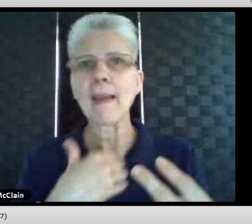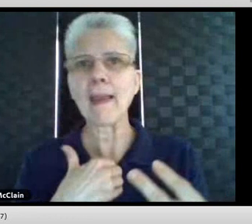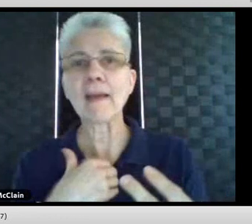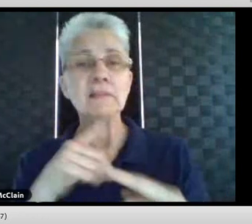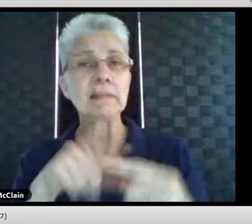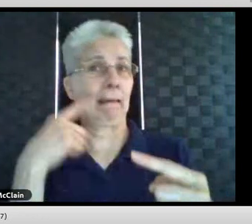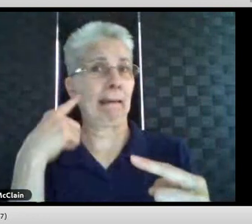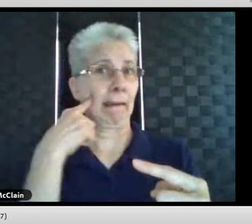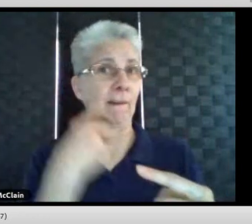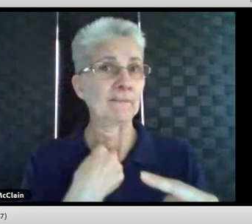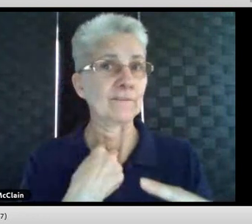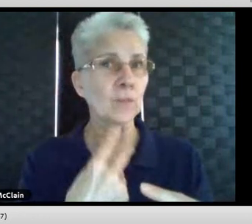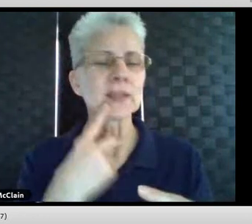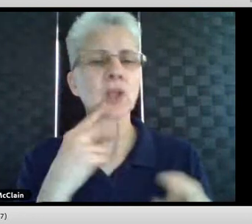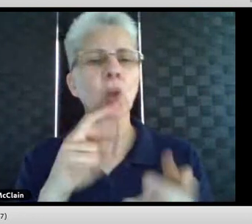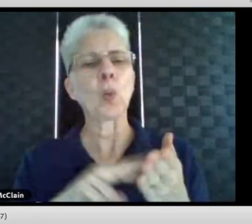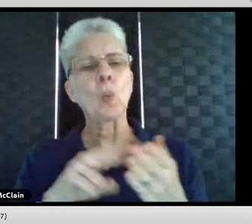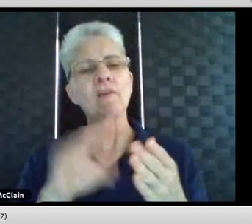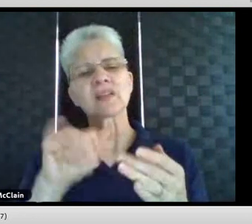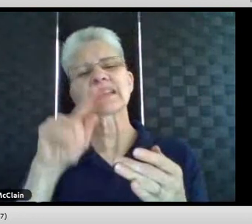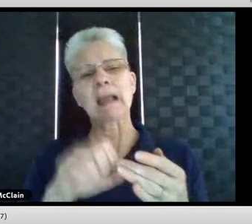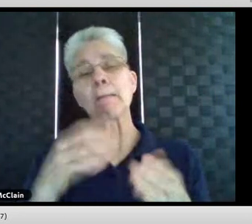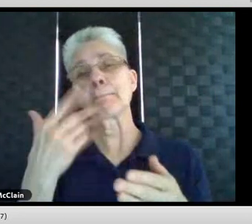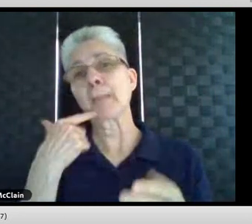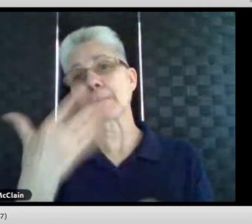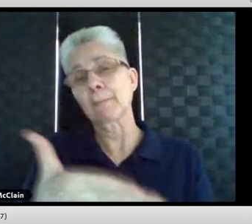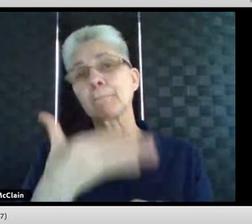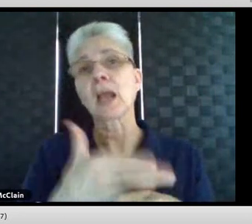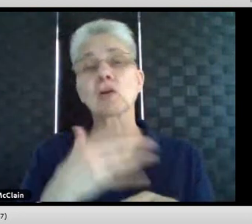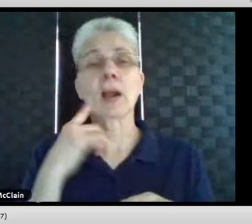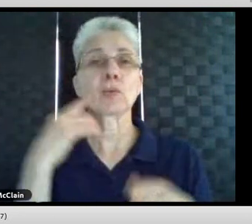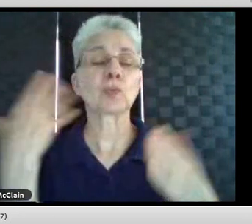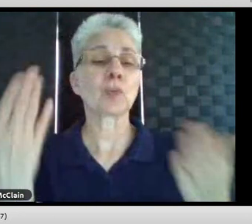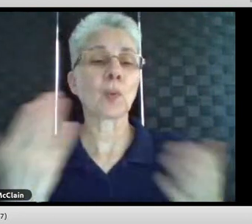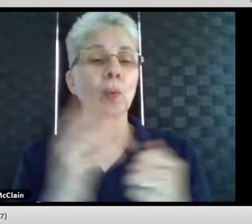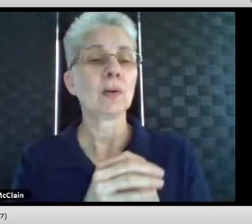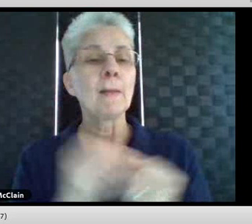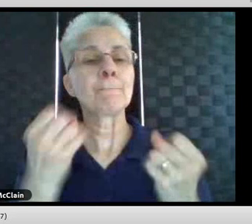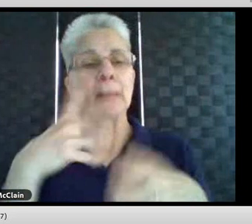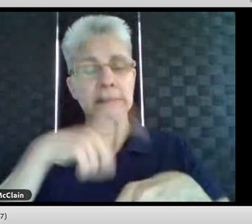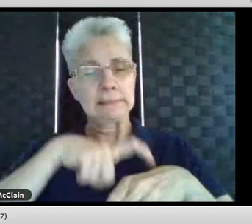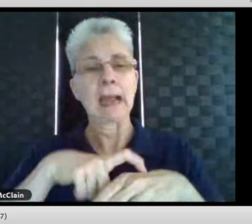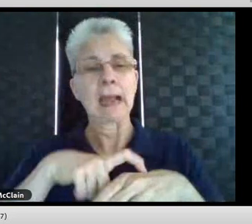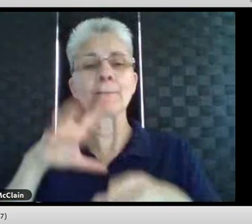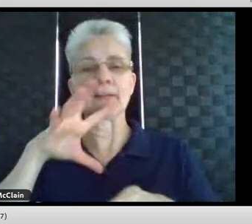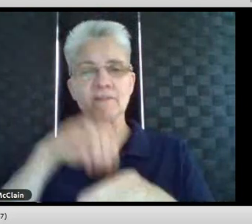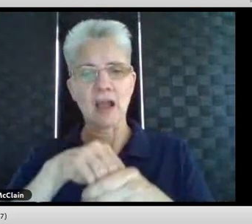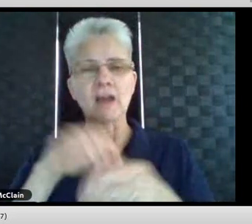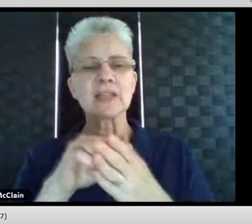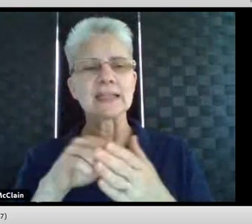So maybe that's where reference Skype would come into play. There's a lot of time involved in digital reference